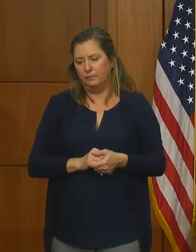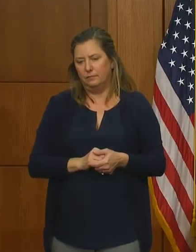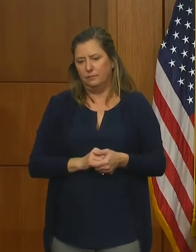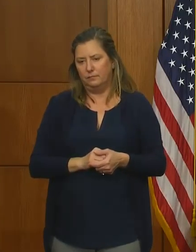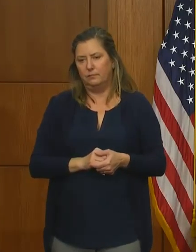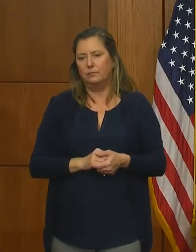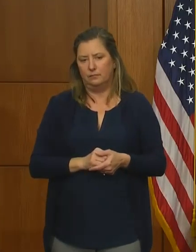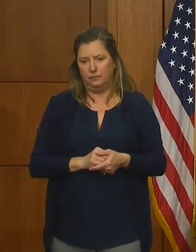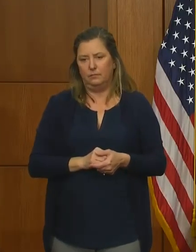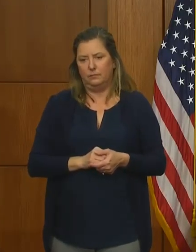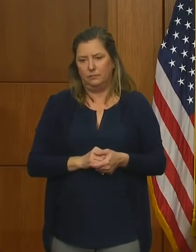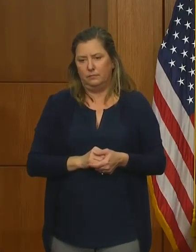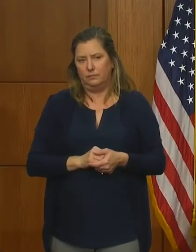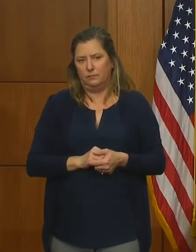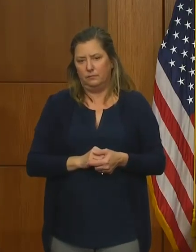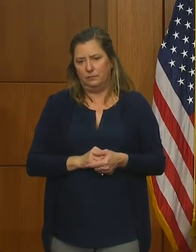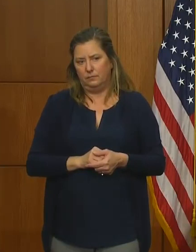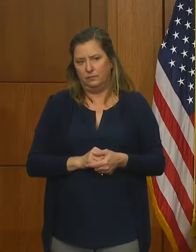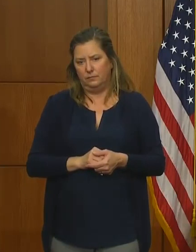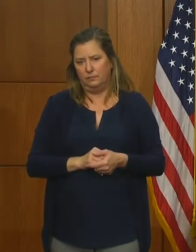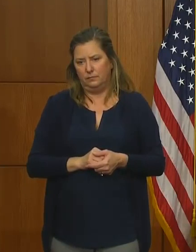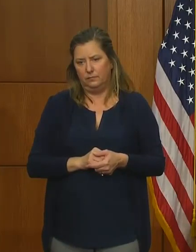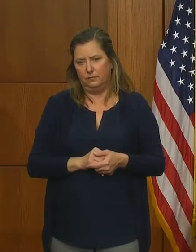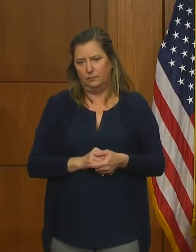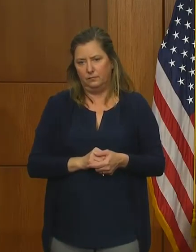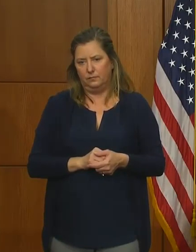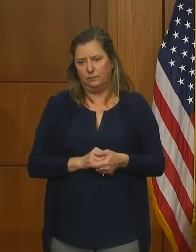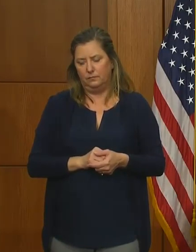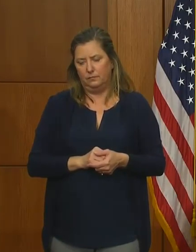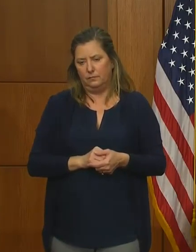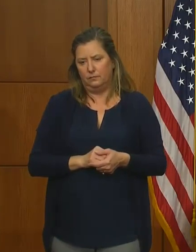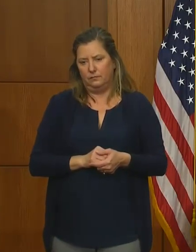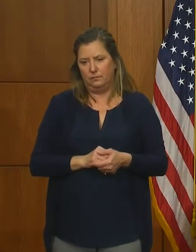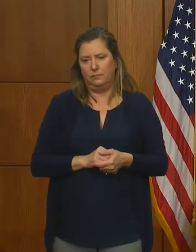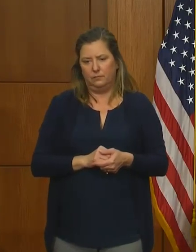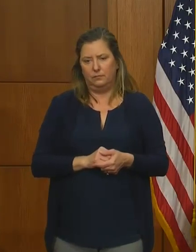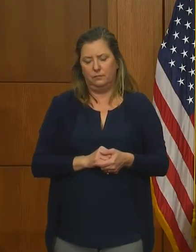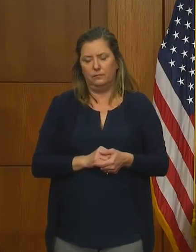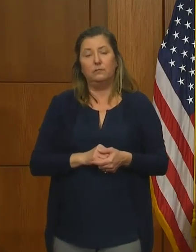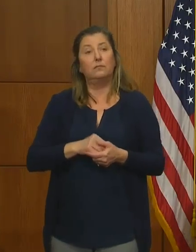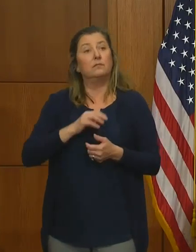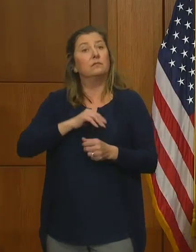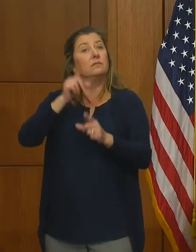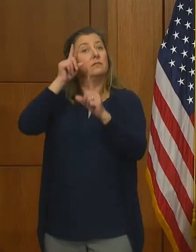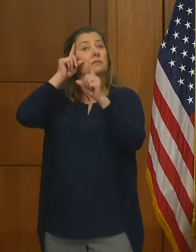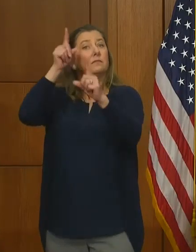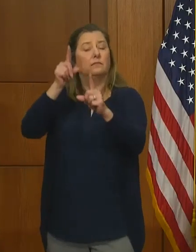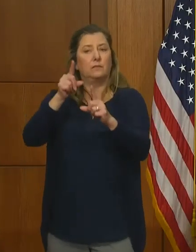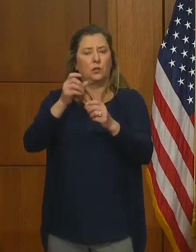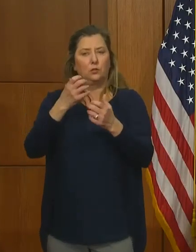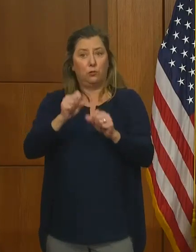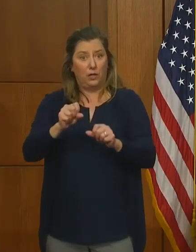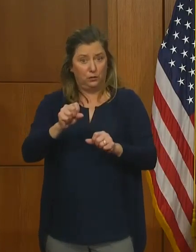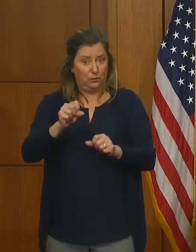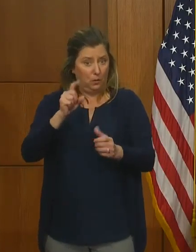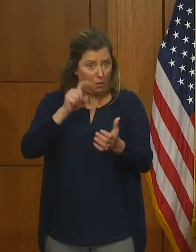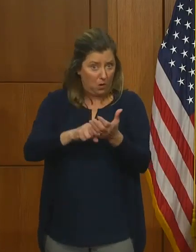PART OF- OUR WHOLE INITIATIVE.